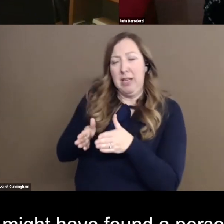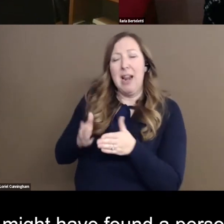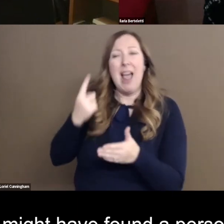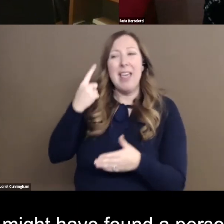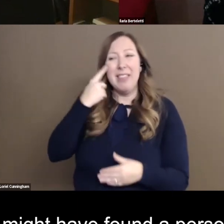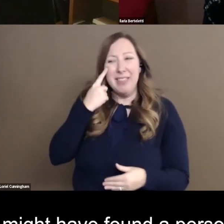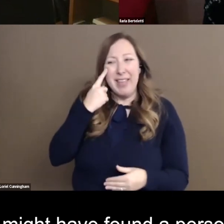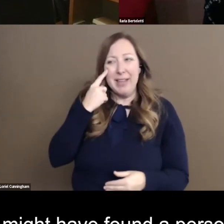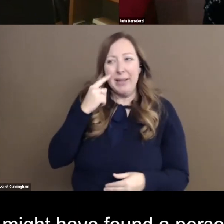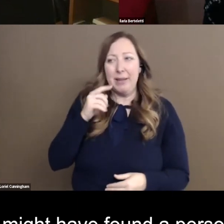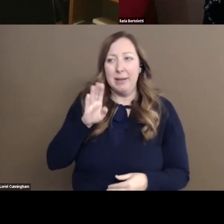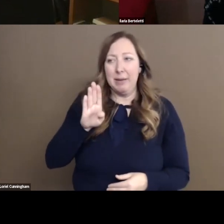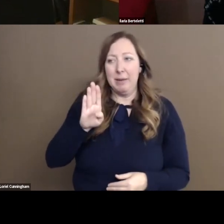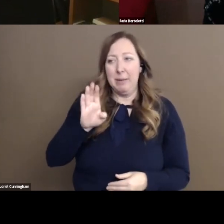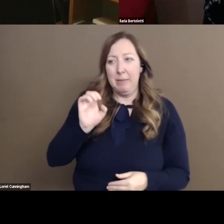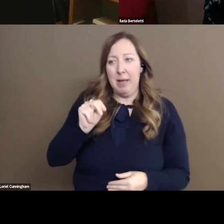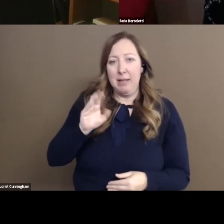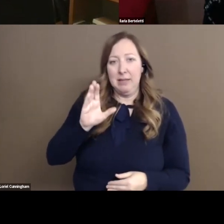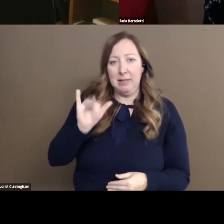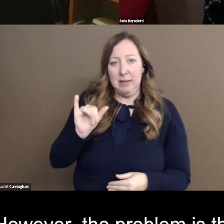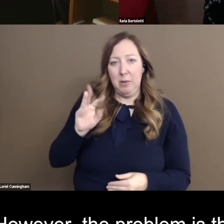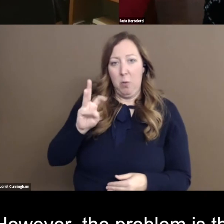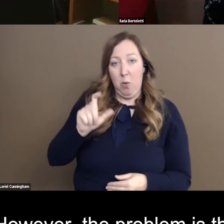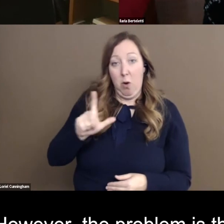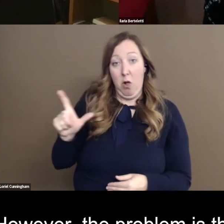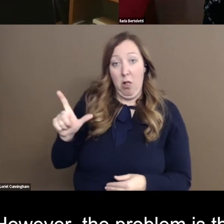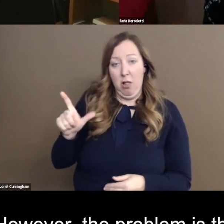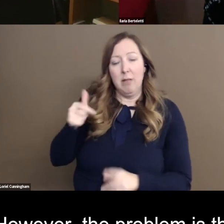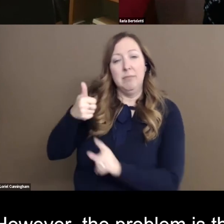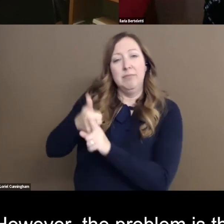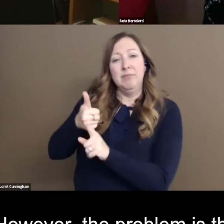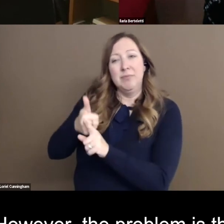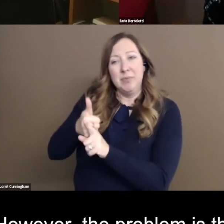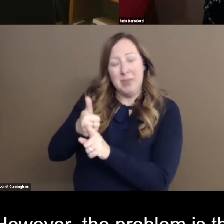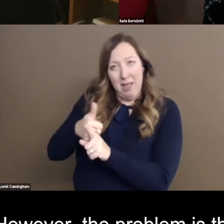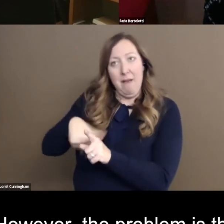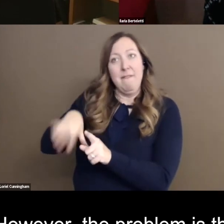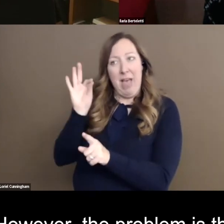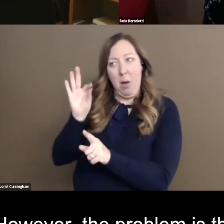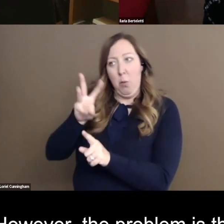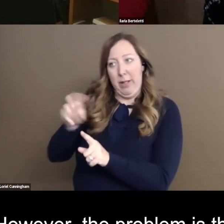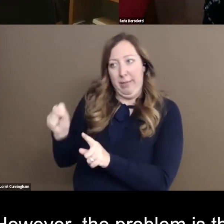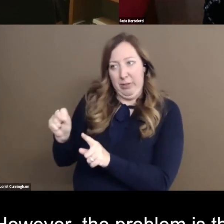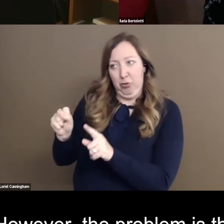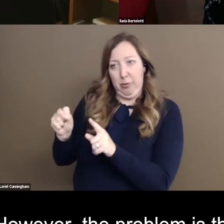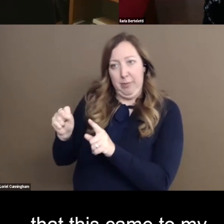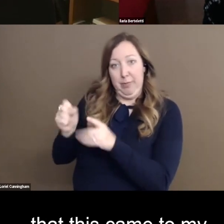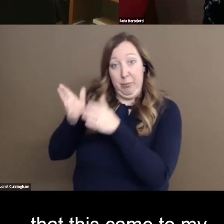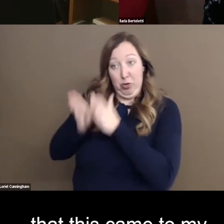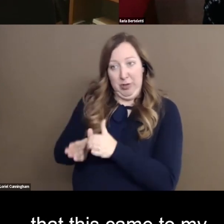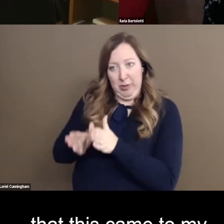might have found a person with williams syndrome who was a signer